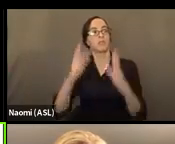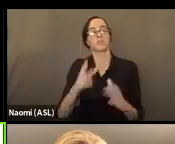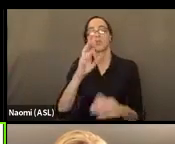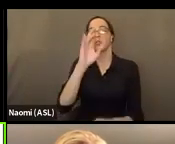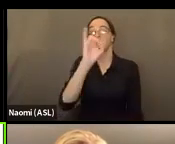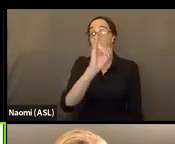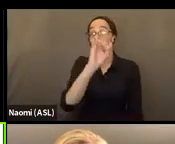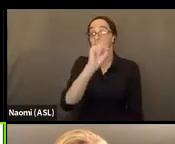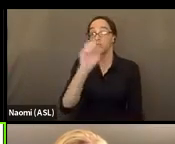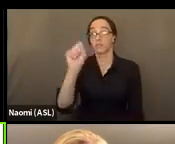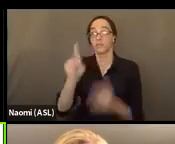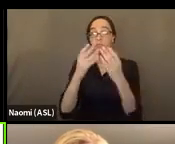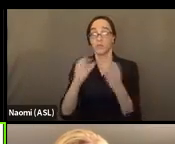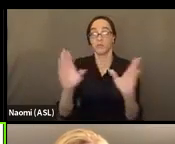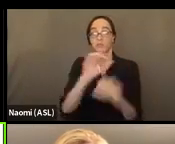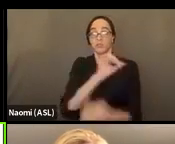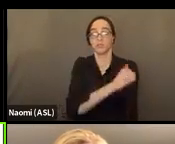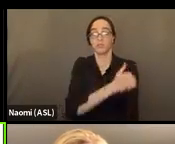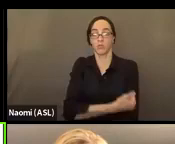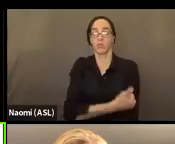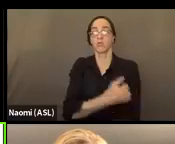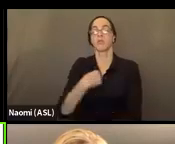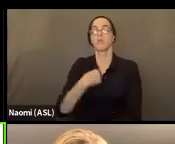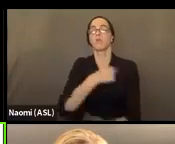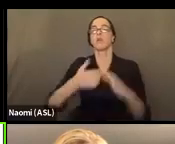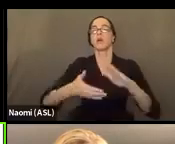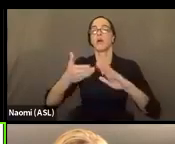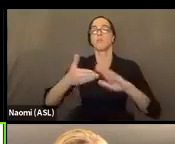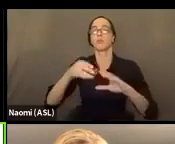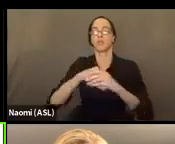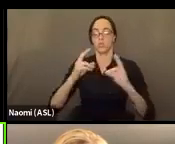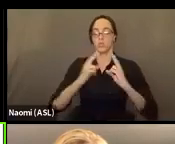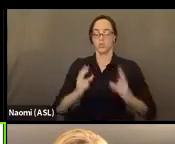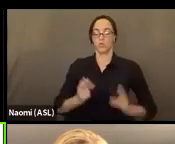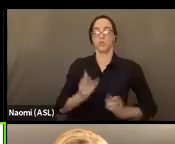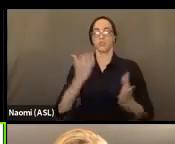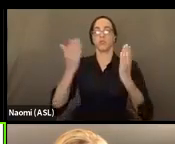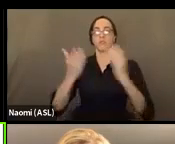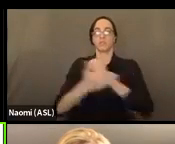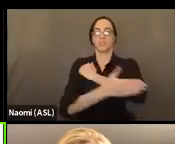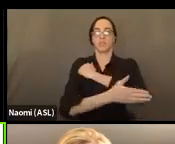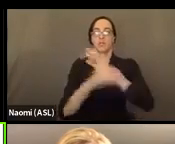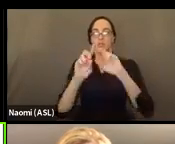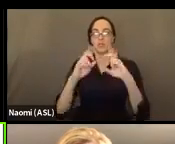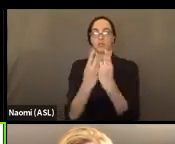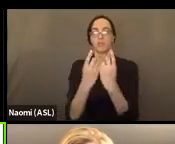within the county human services department um i also serve as the chair of the sonoma county